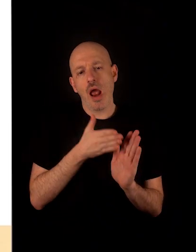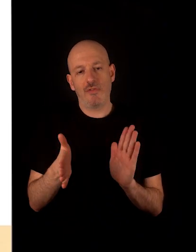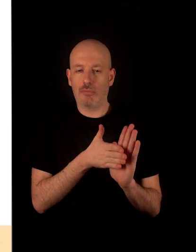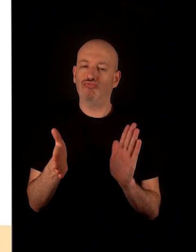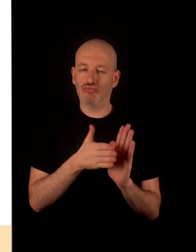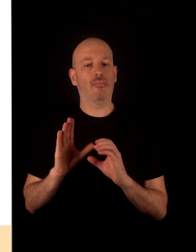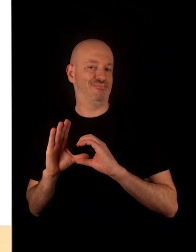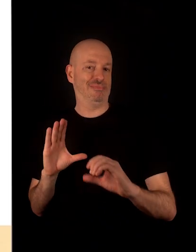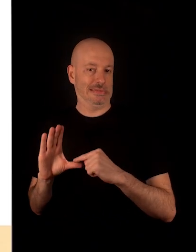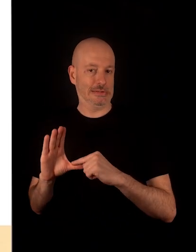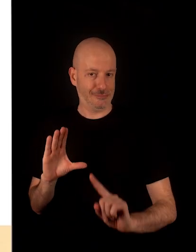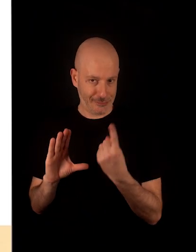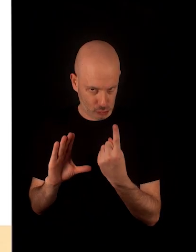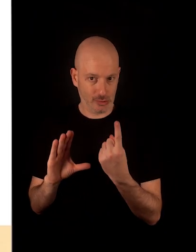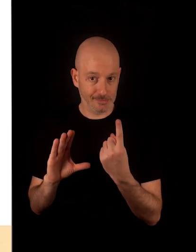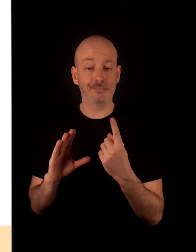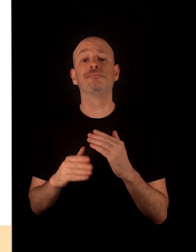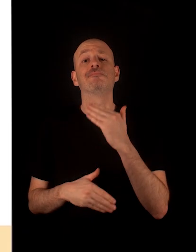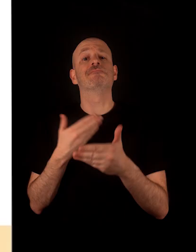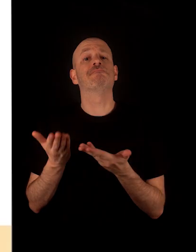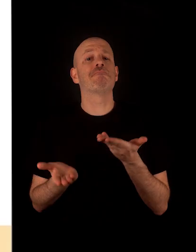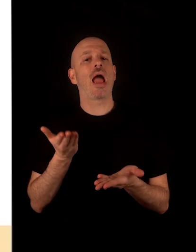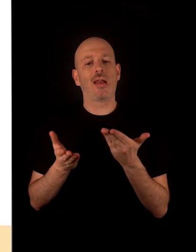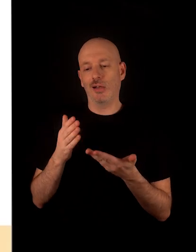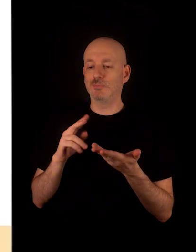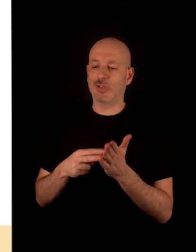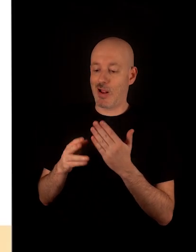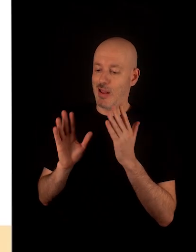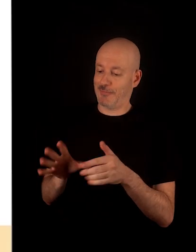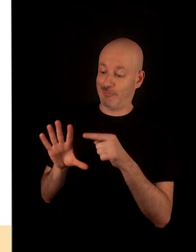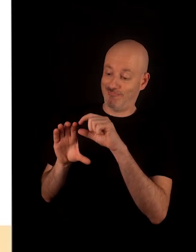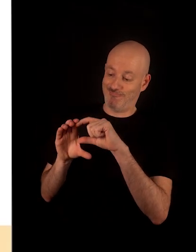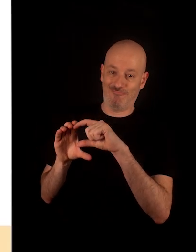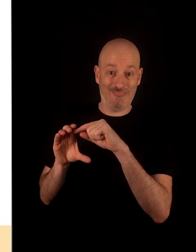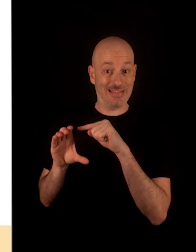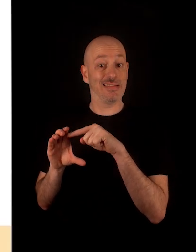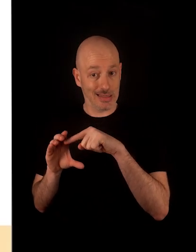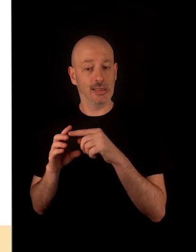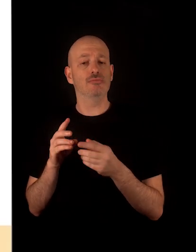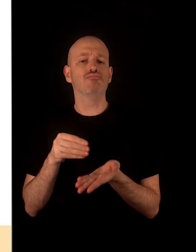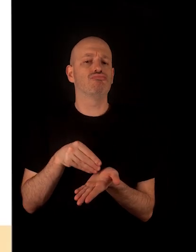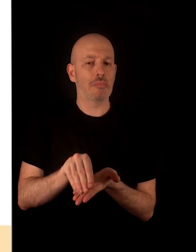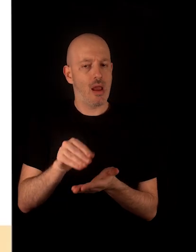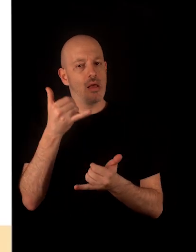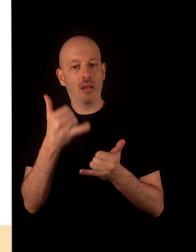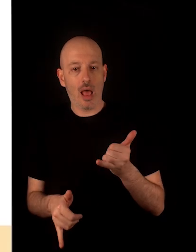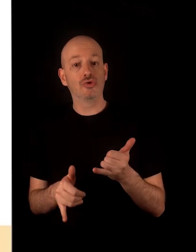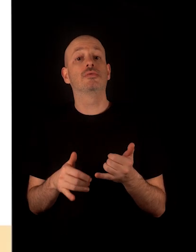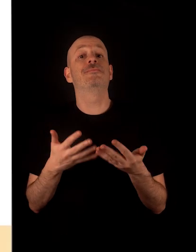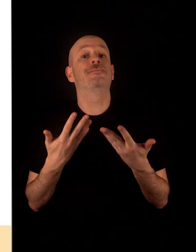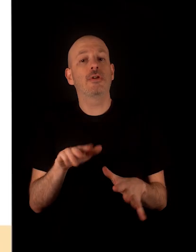and some things might change and we give this space.